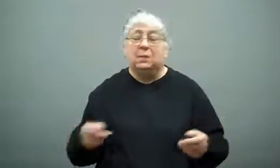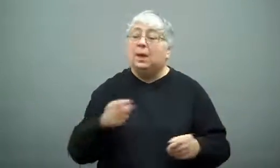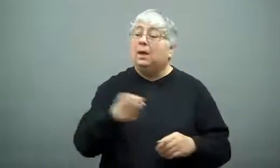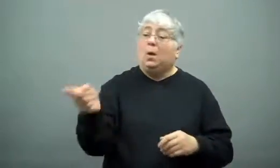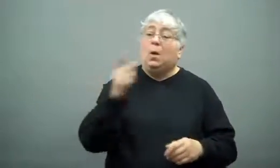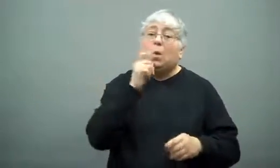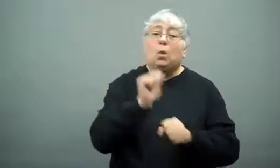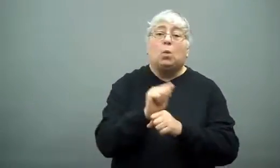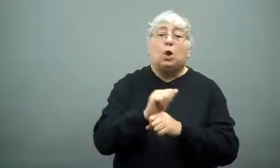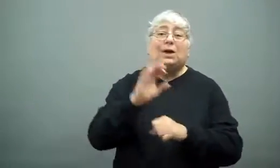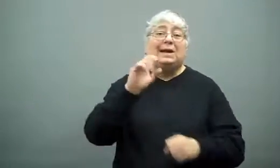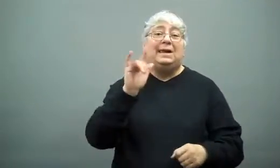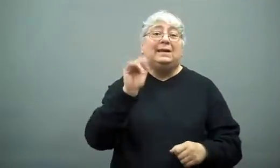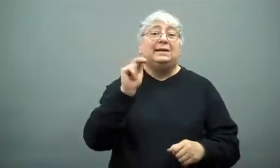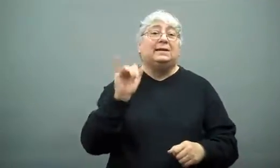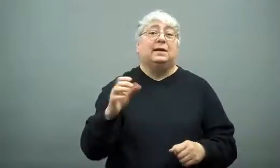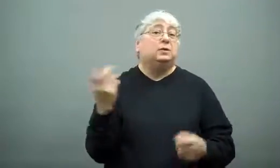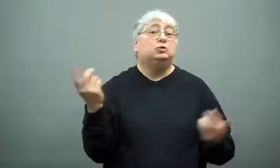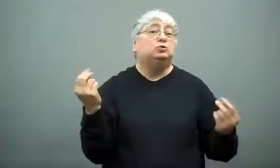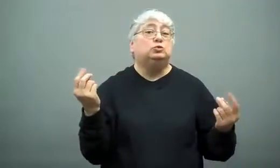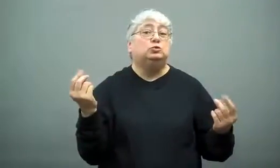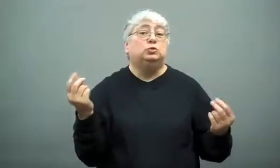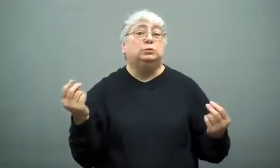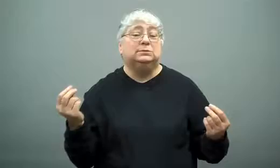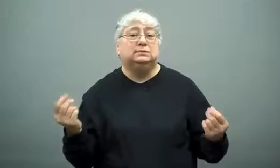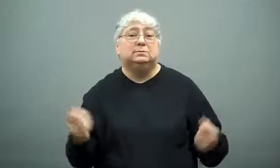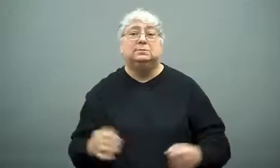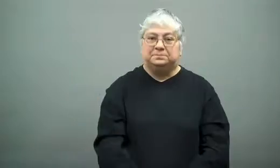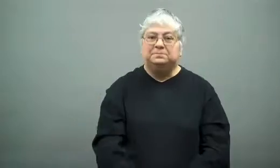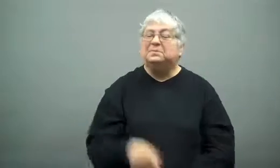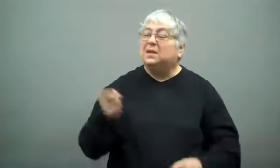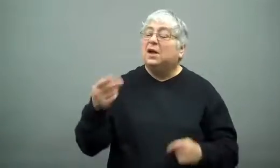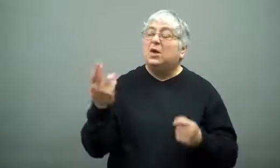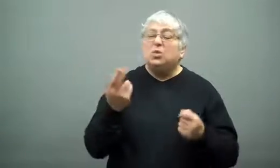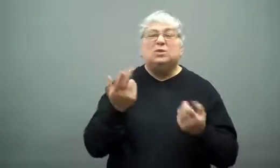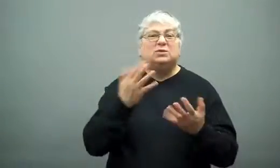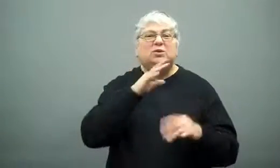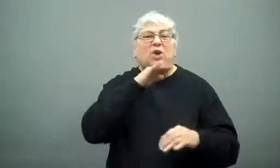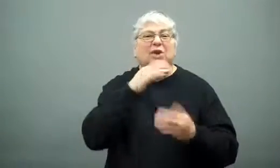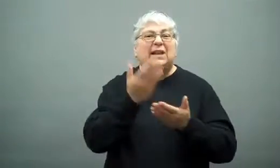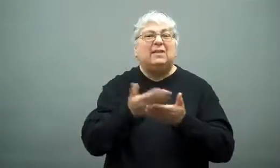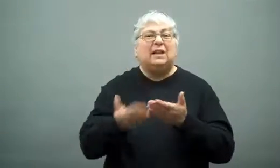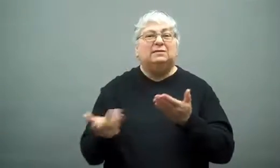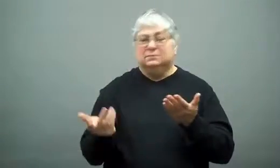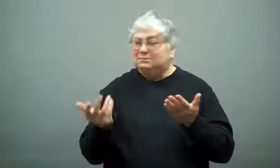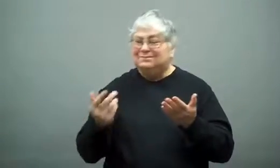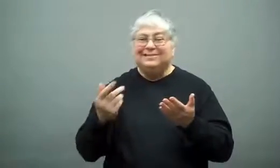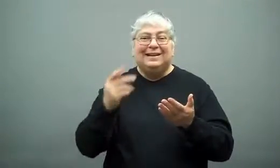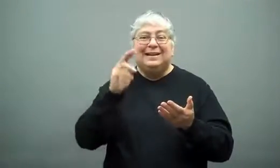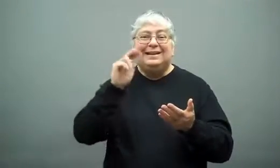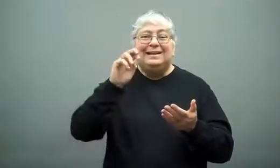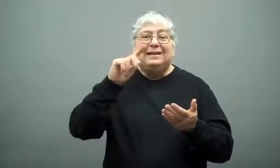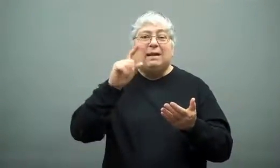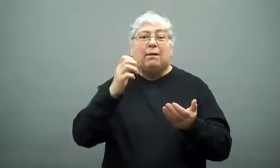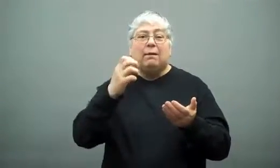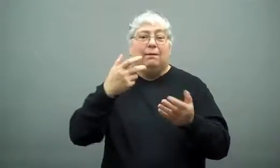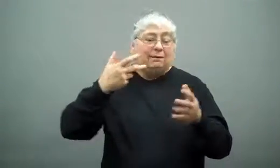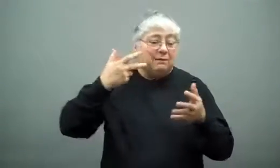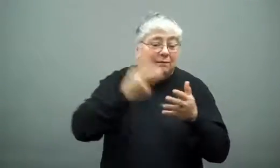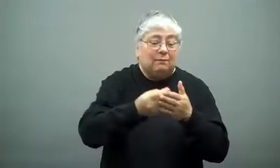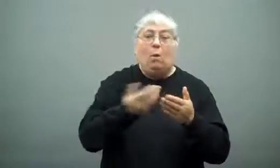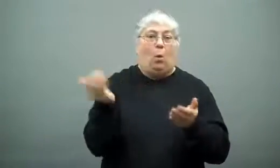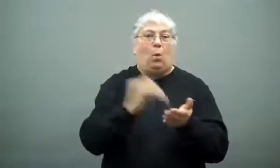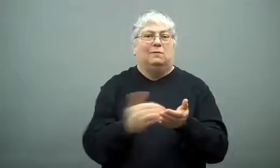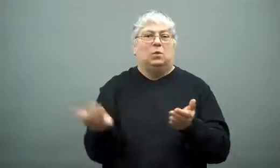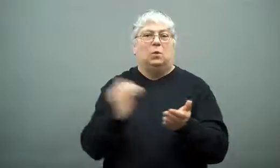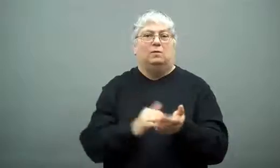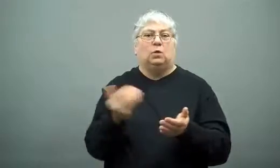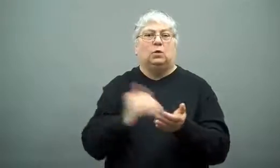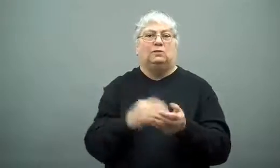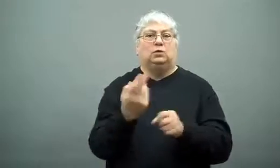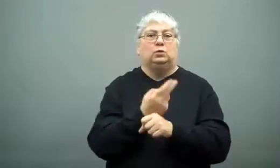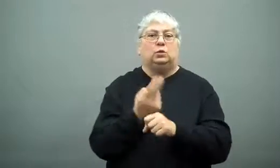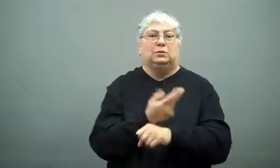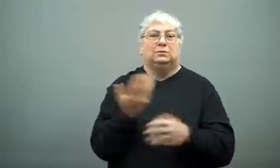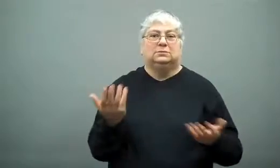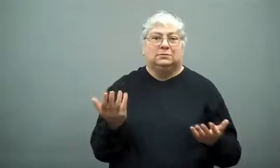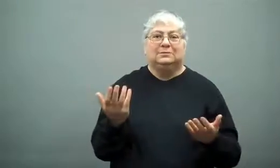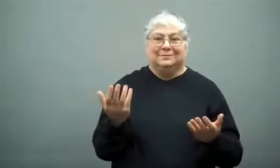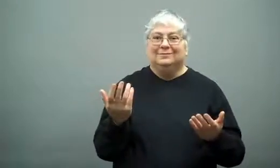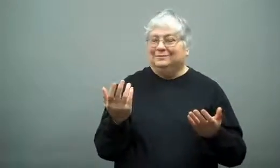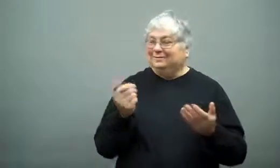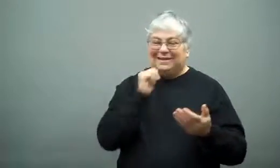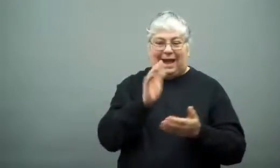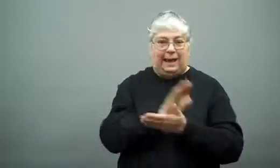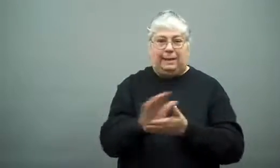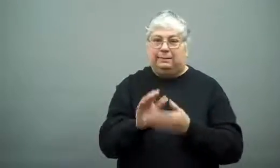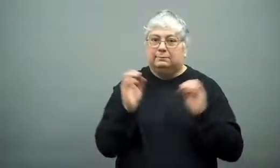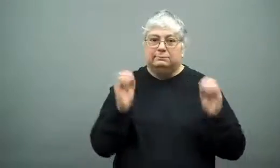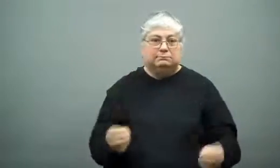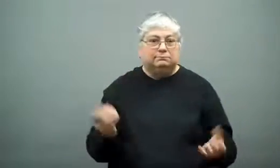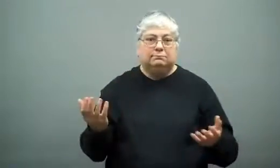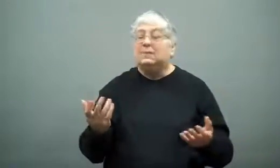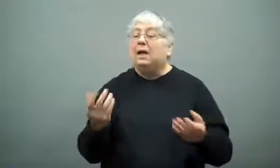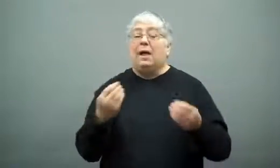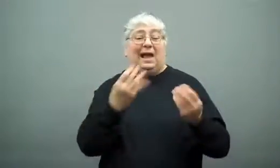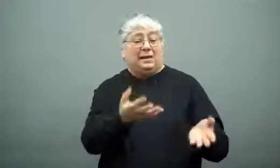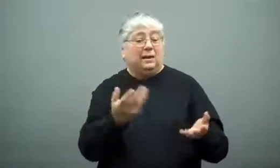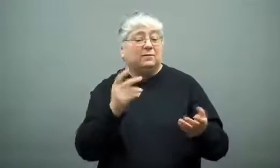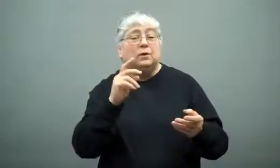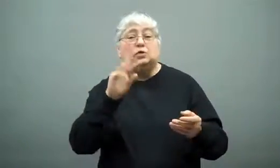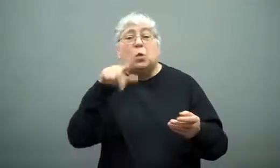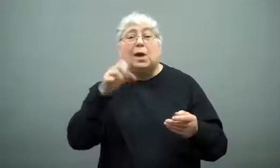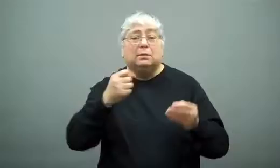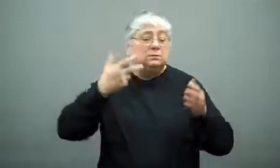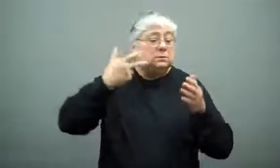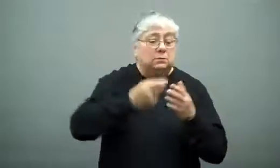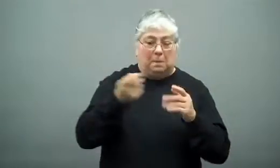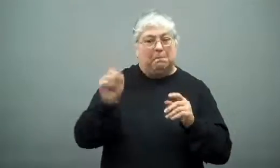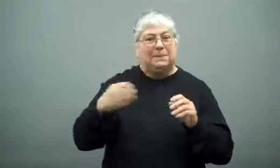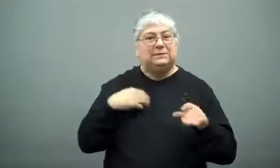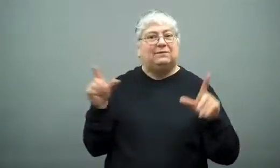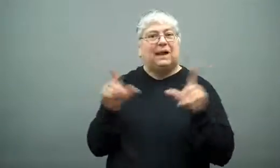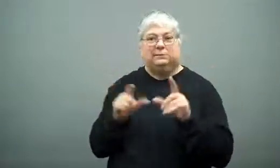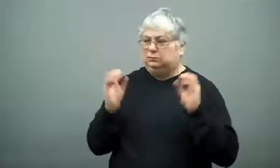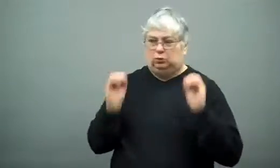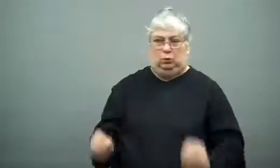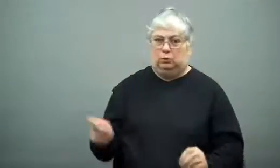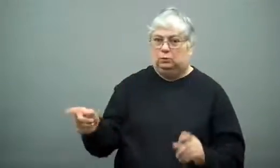The workers in the clinic would reuse dirty unsterilized needles.